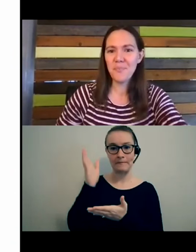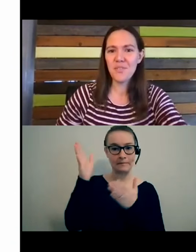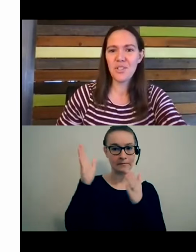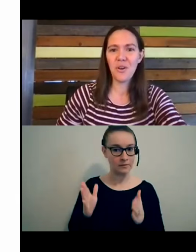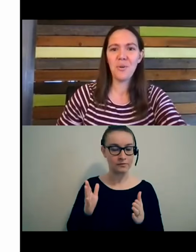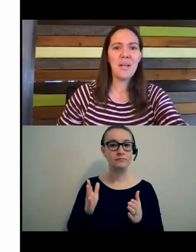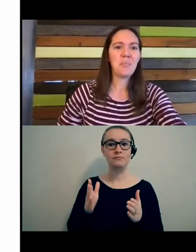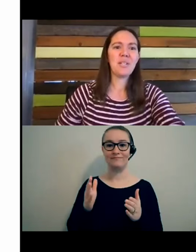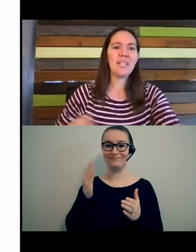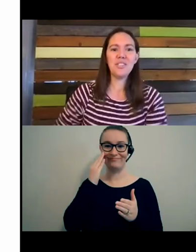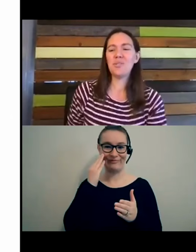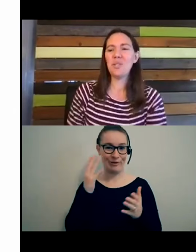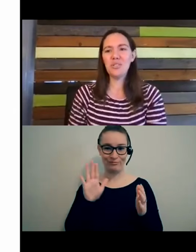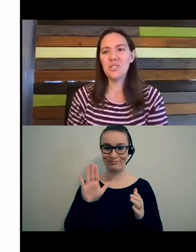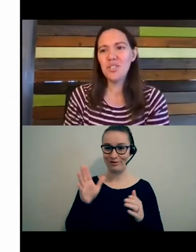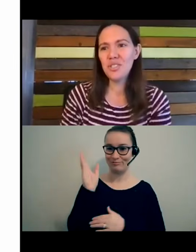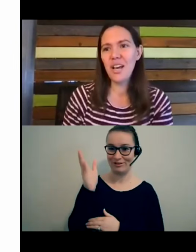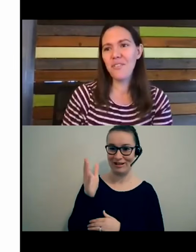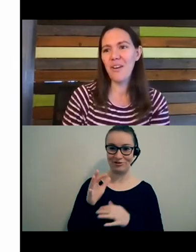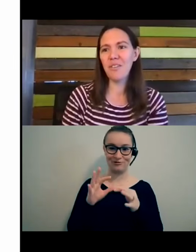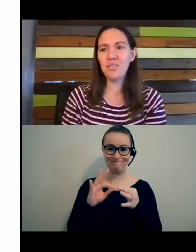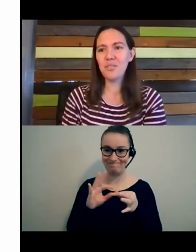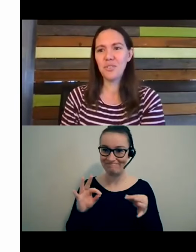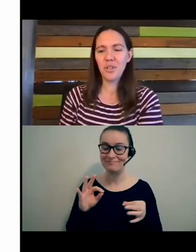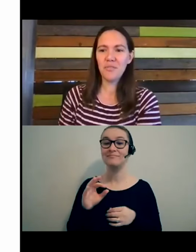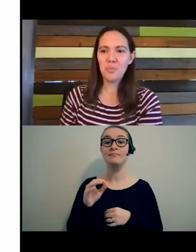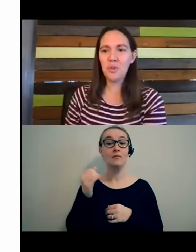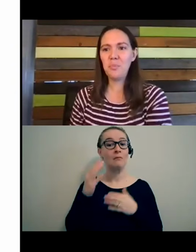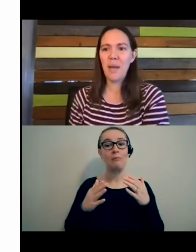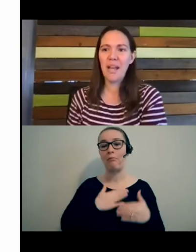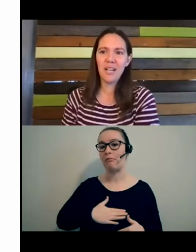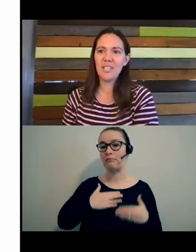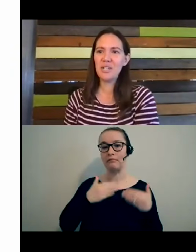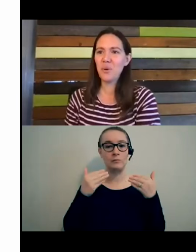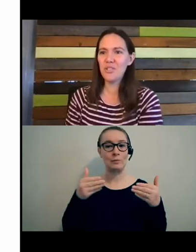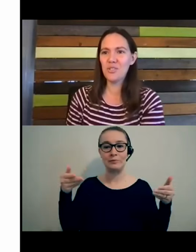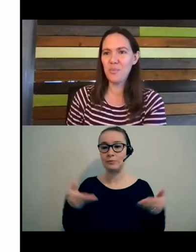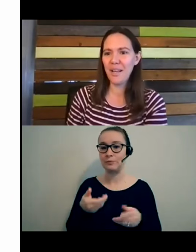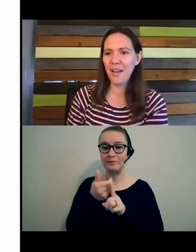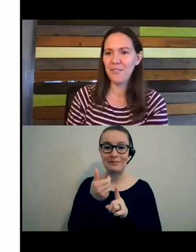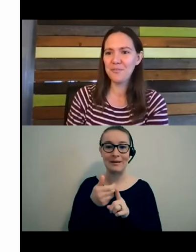So, please, do introduce yourself, however you feel comfortable -- background, any questions you might have.